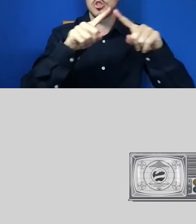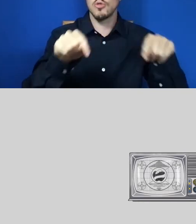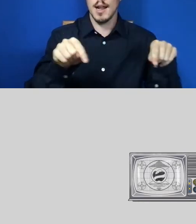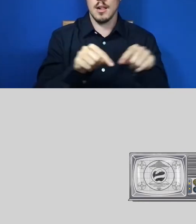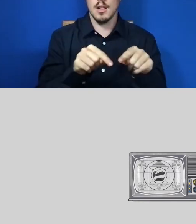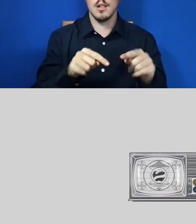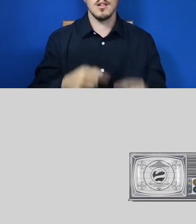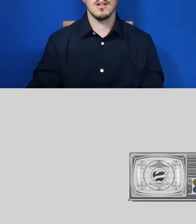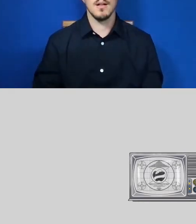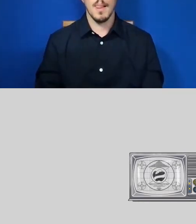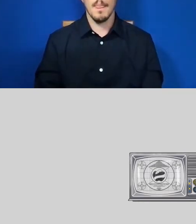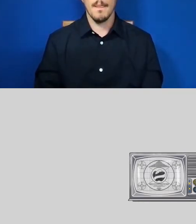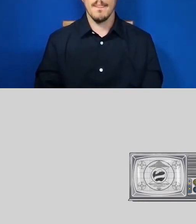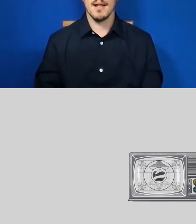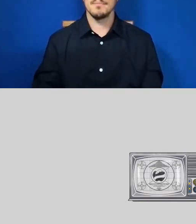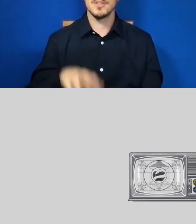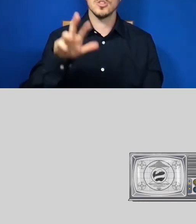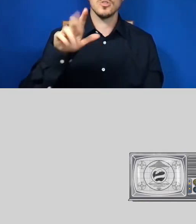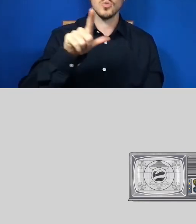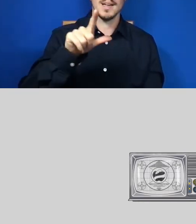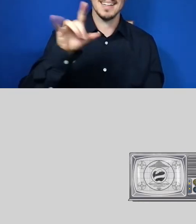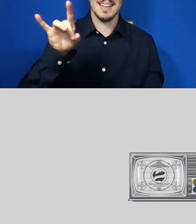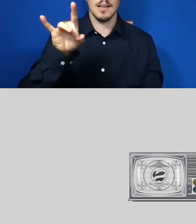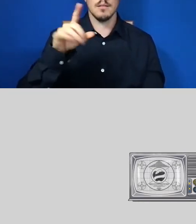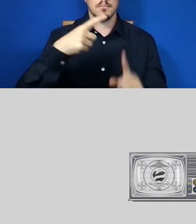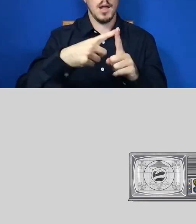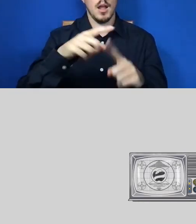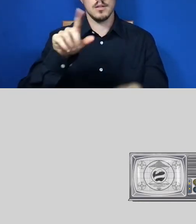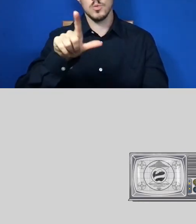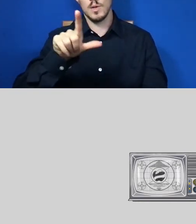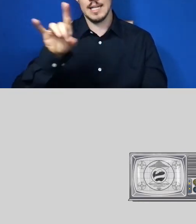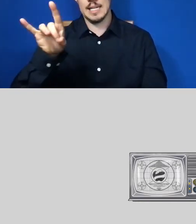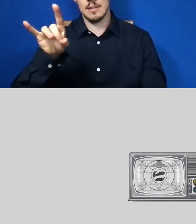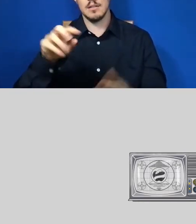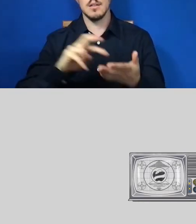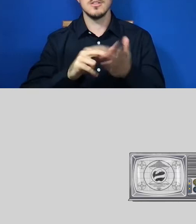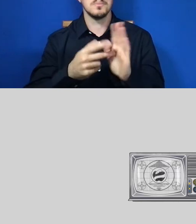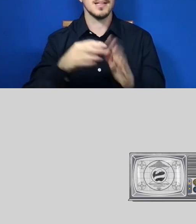This triangle is 28 by 28, so it has 784 pixels.